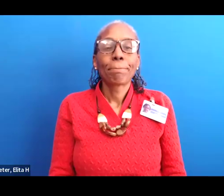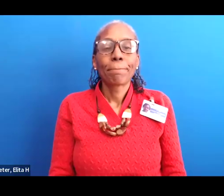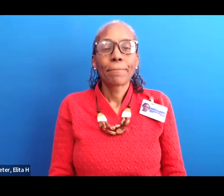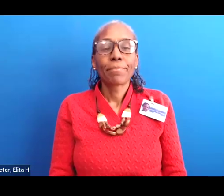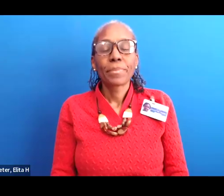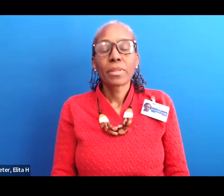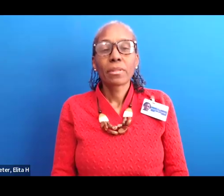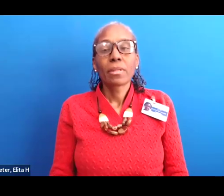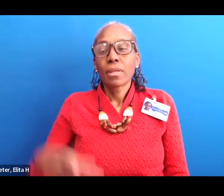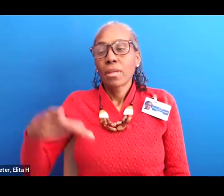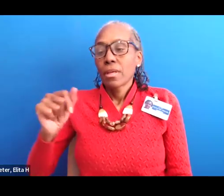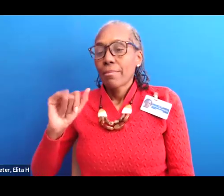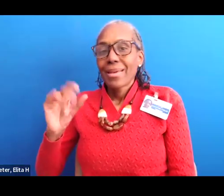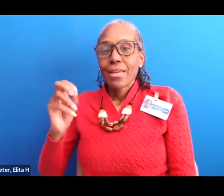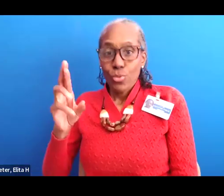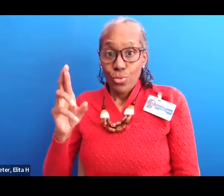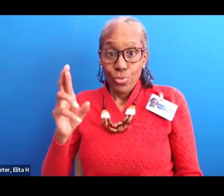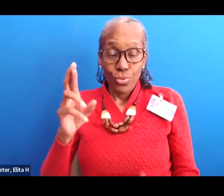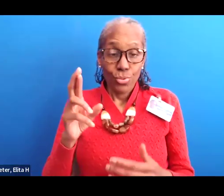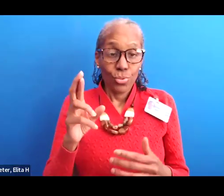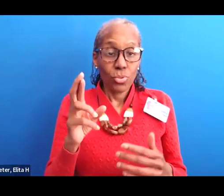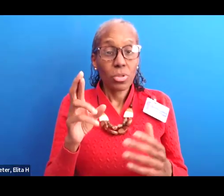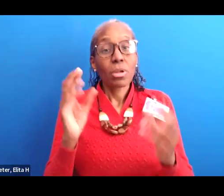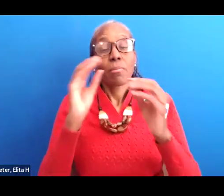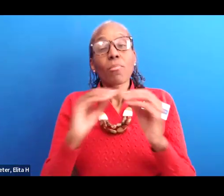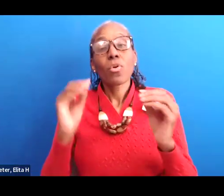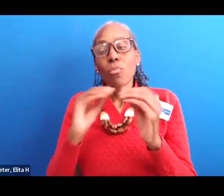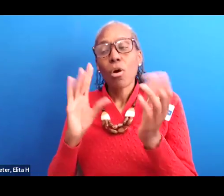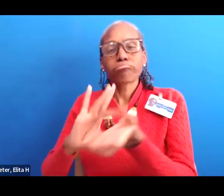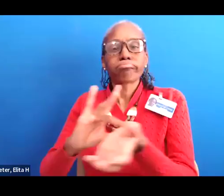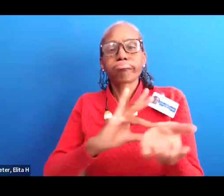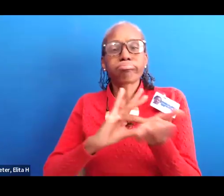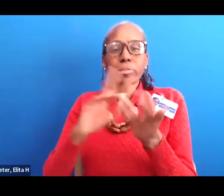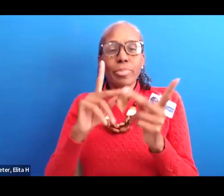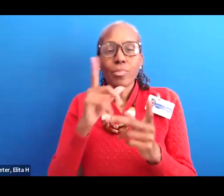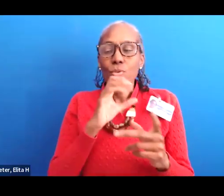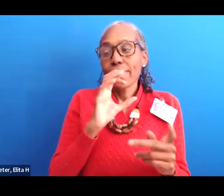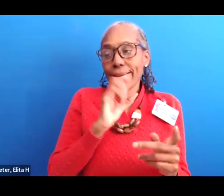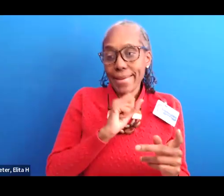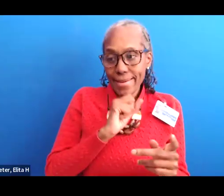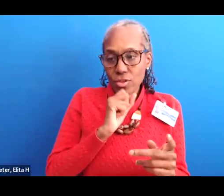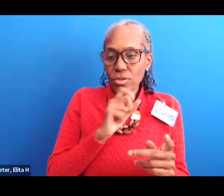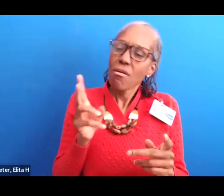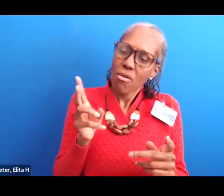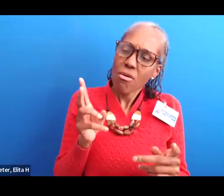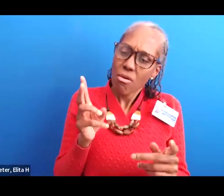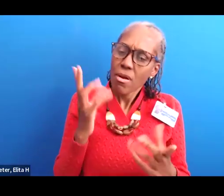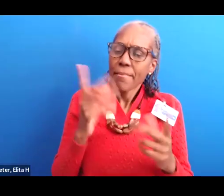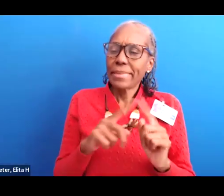payers are becoming more in tune to people who are aging, and they might need some different help.